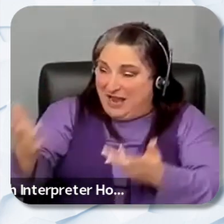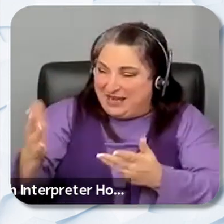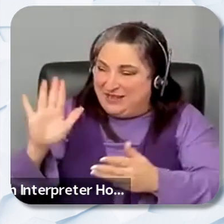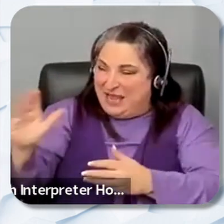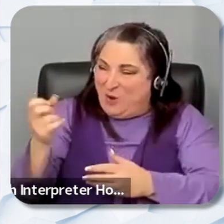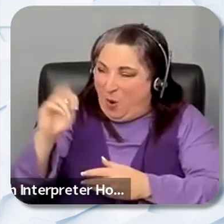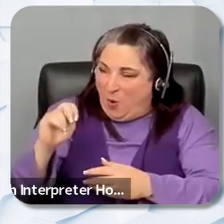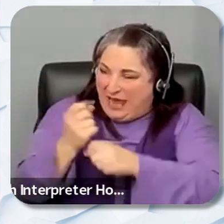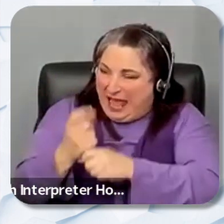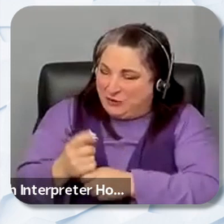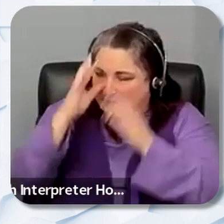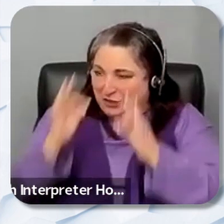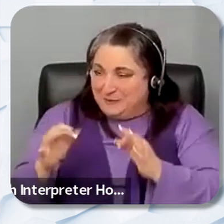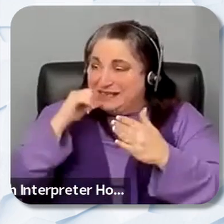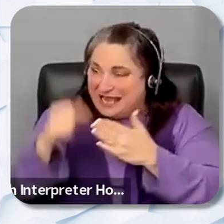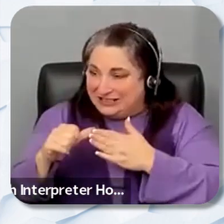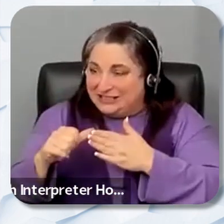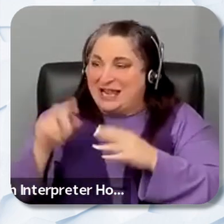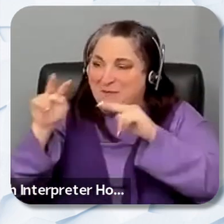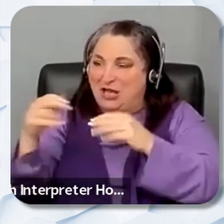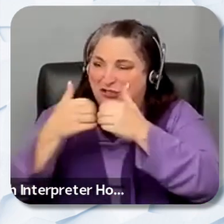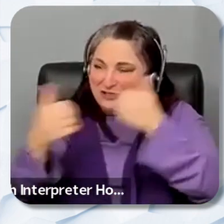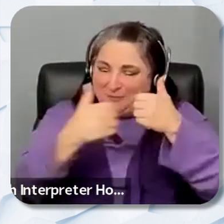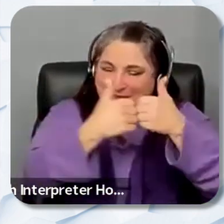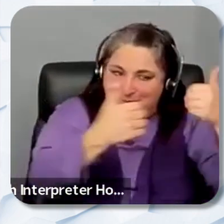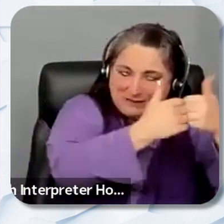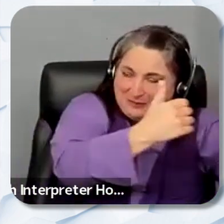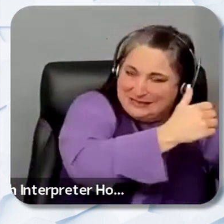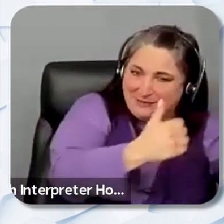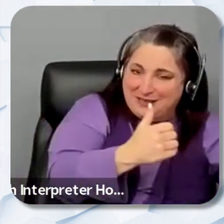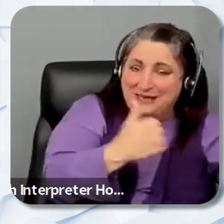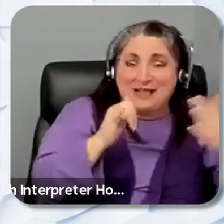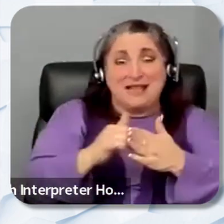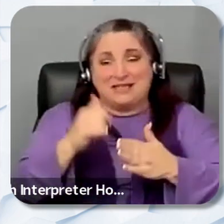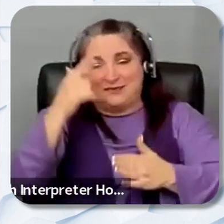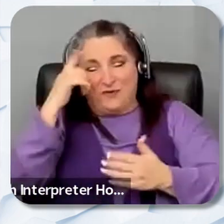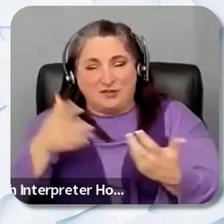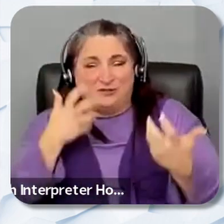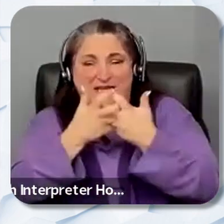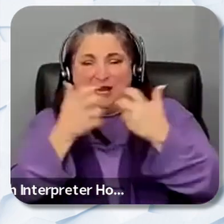Letter, and have been monitored separately. And that's just to align with the larger system.